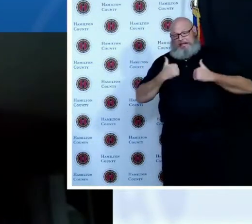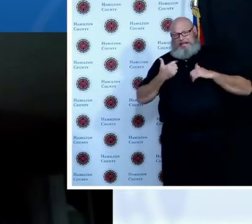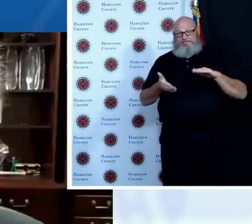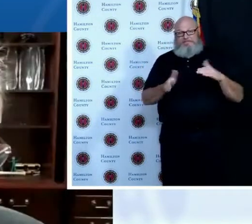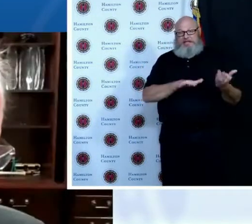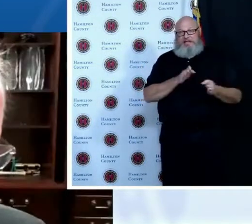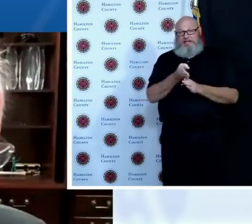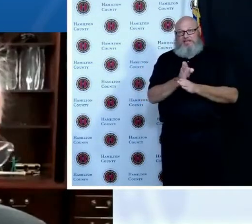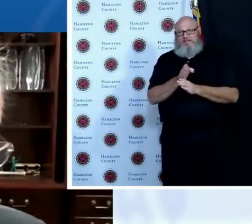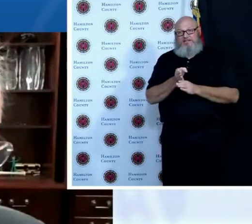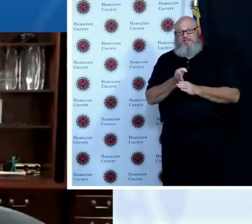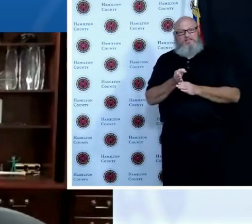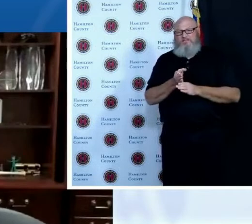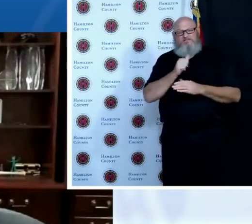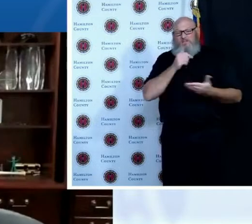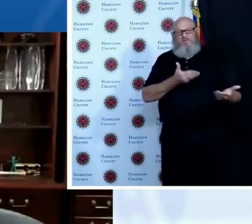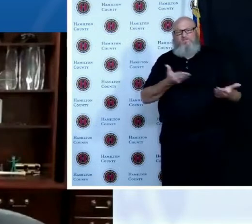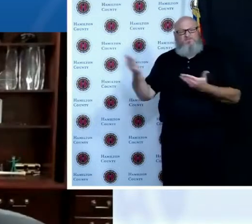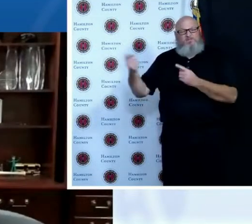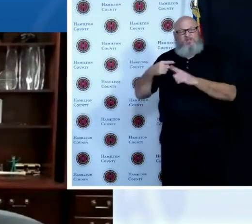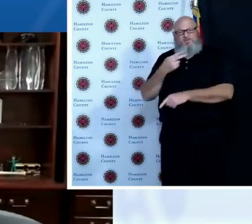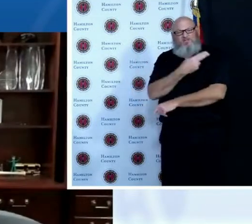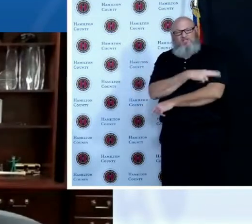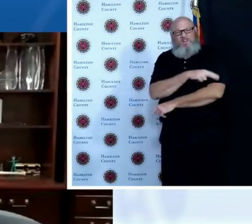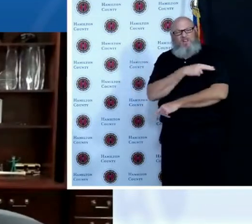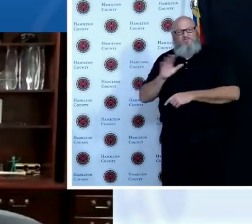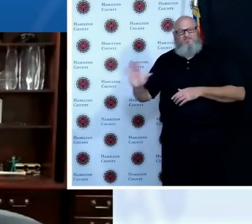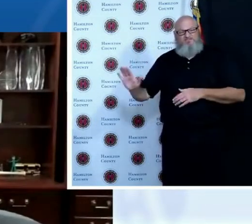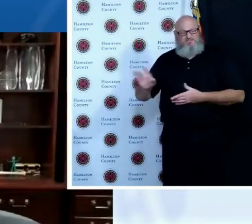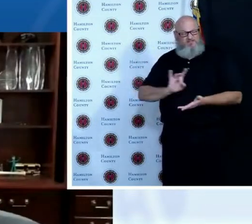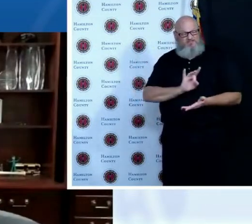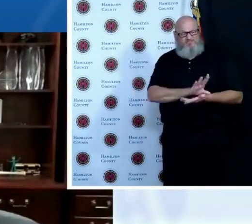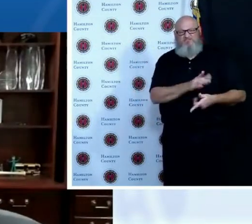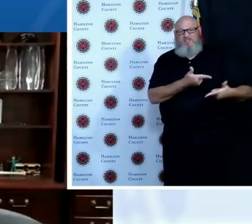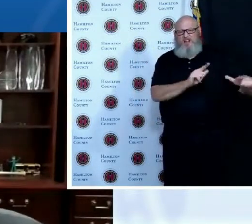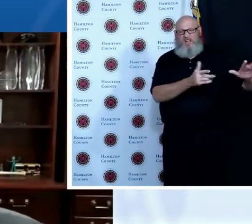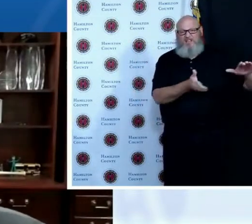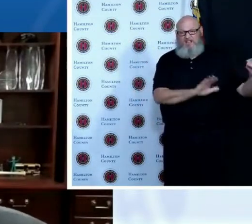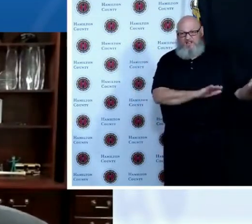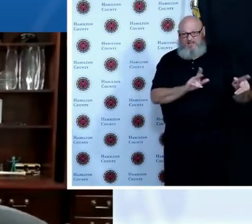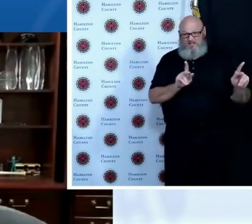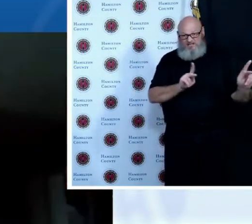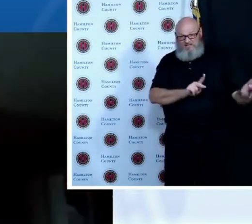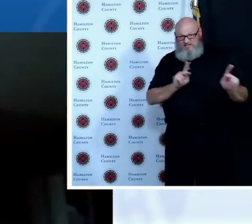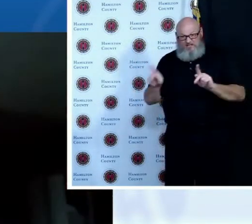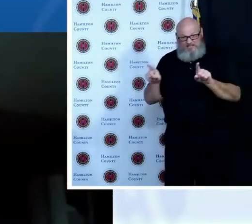you know it's my job to be concerned so I want to make sure that you all understand about it